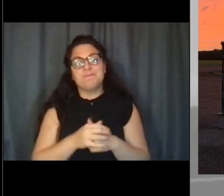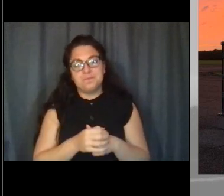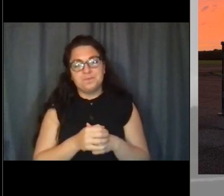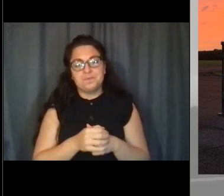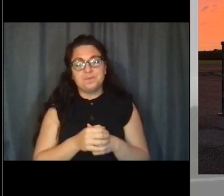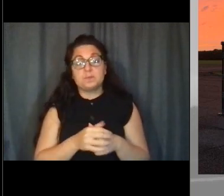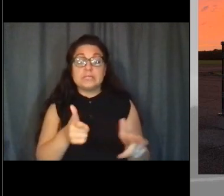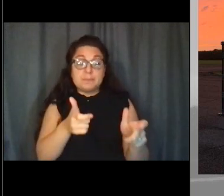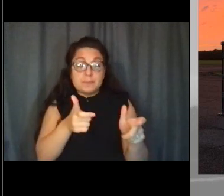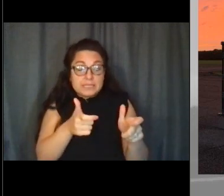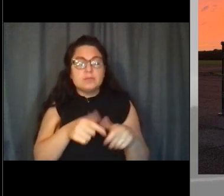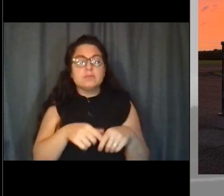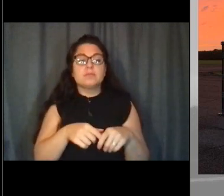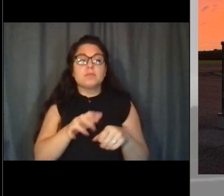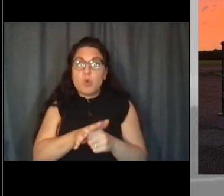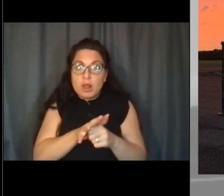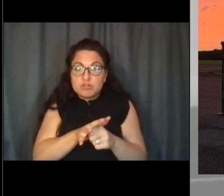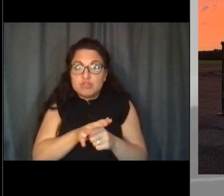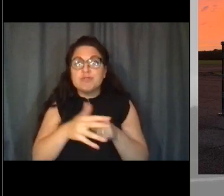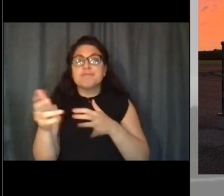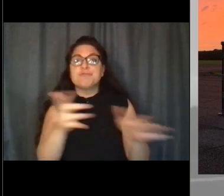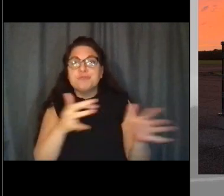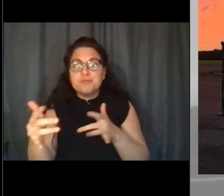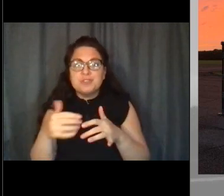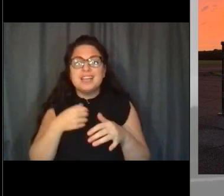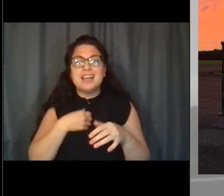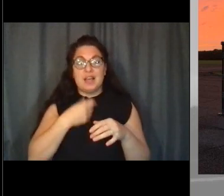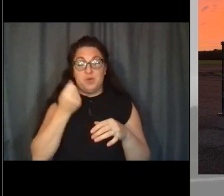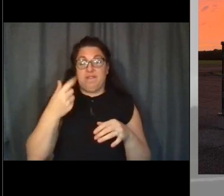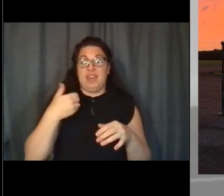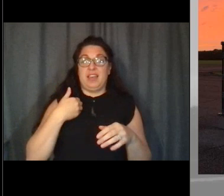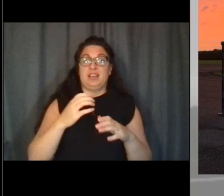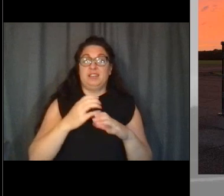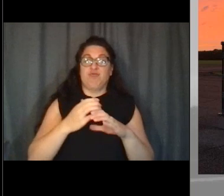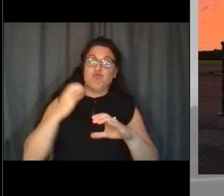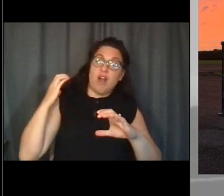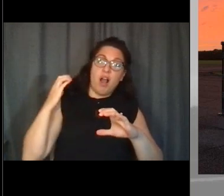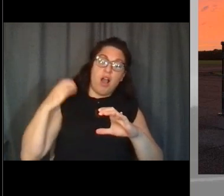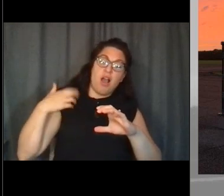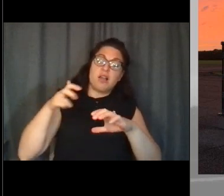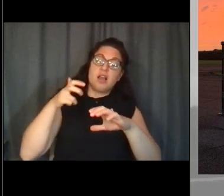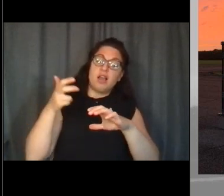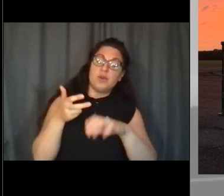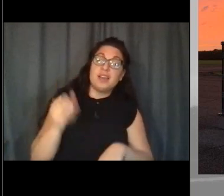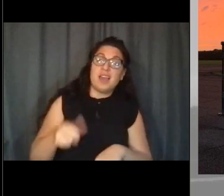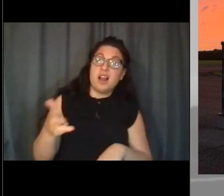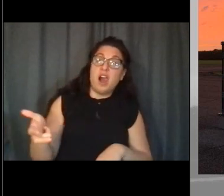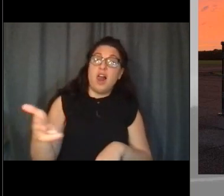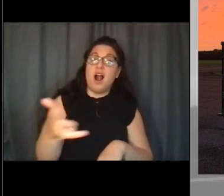And we have all of this on a truck that we can drive around. It's really heavy and it's got a lot of power and storage capacity.